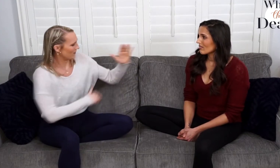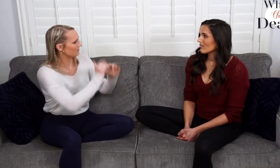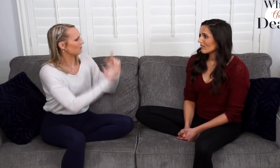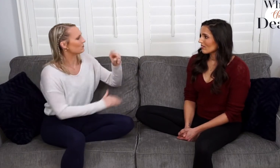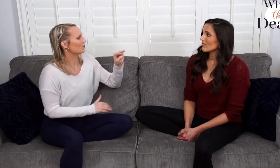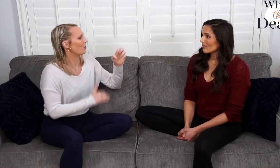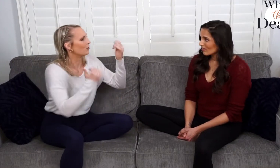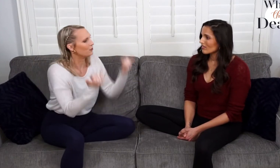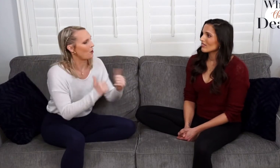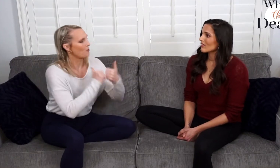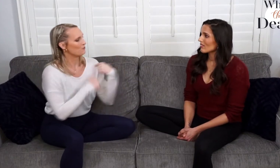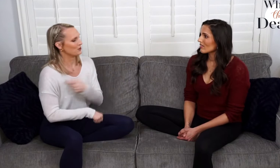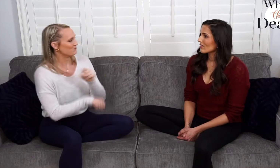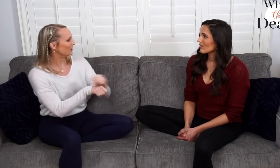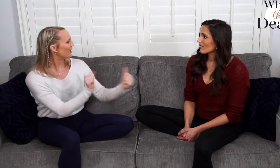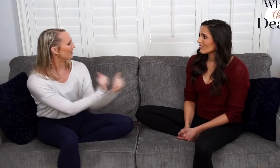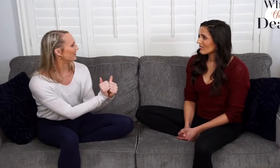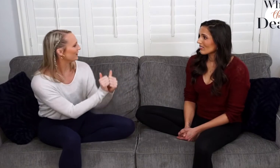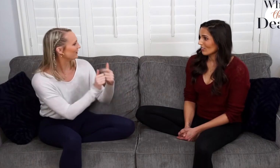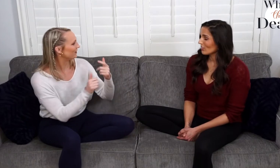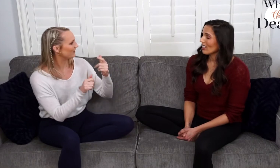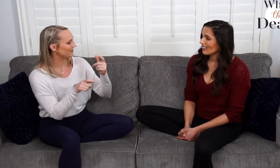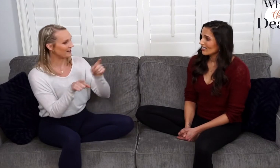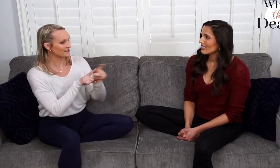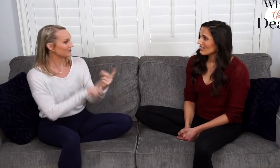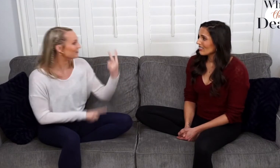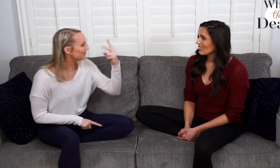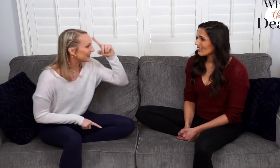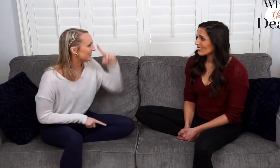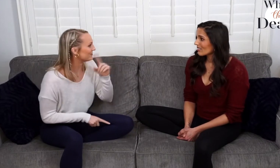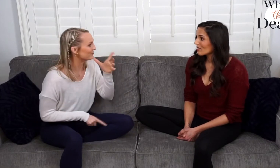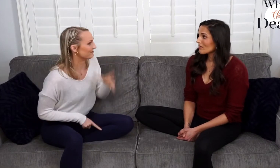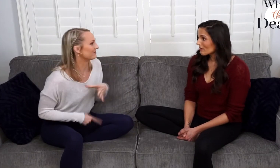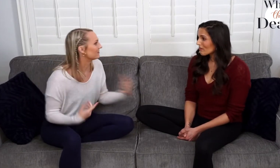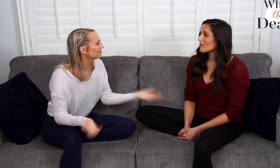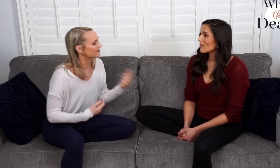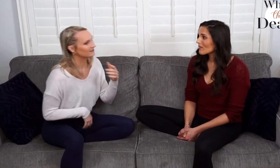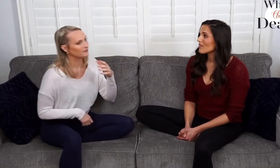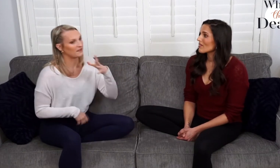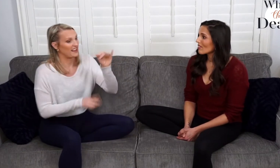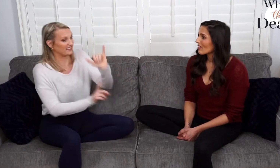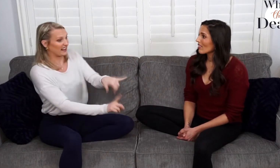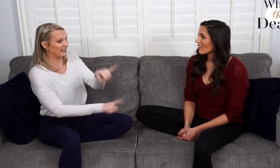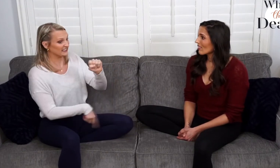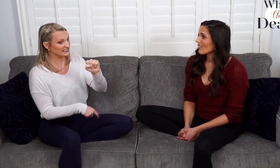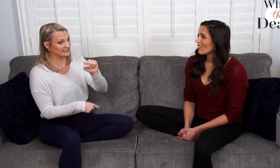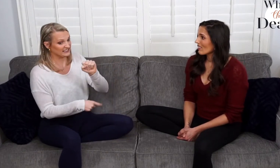way and that's your comfort zone to how do we work together as two Deaf women? And that is